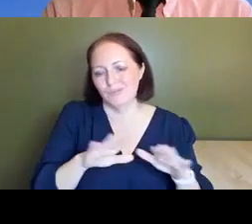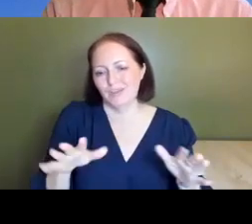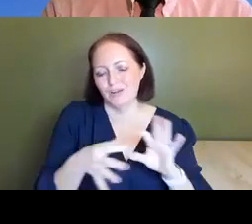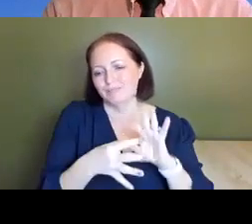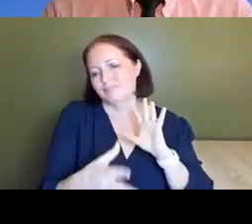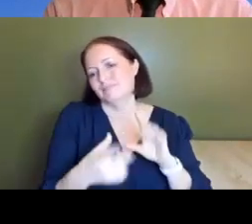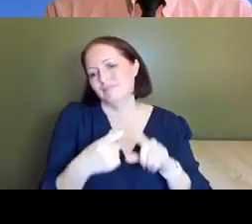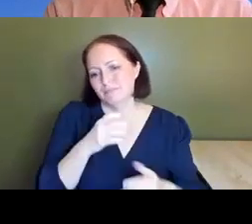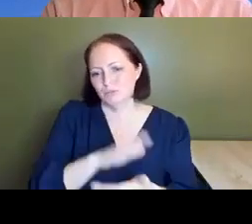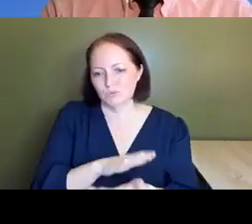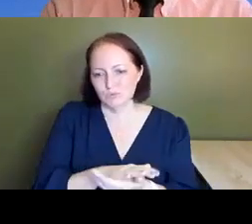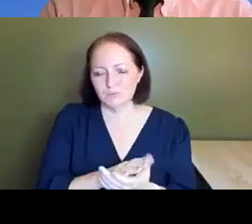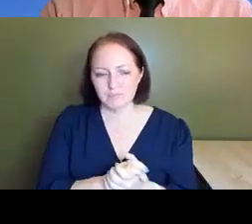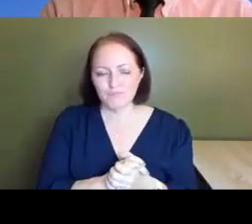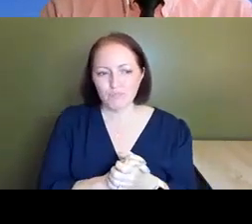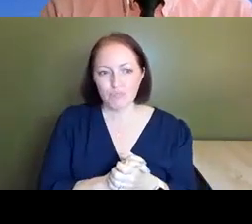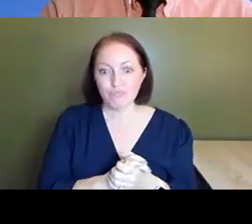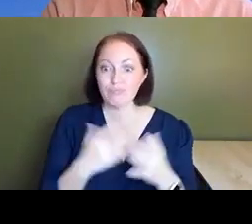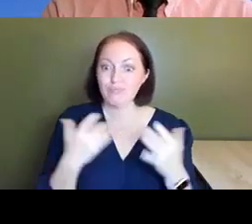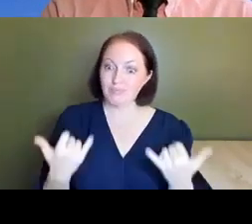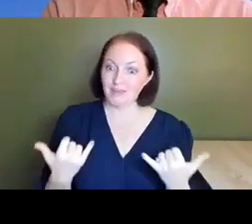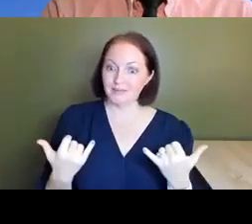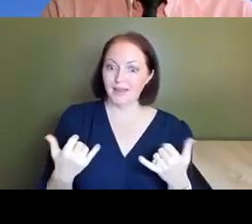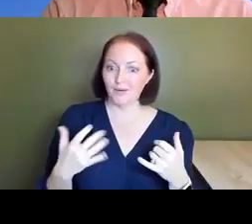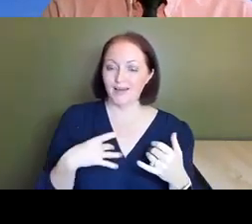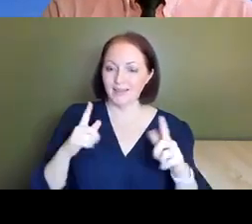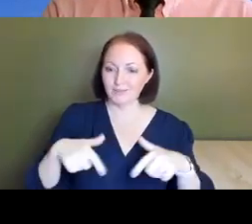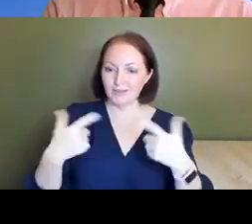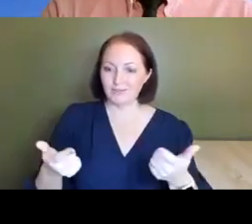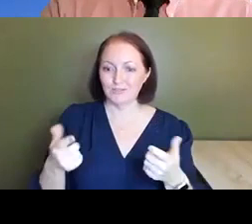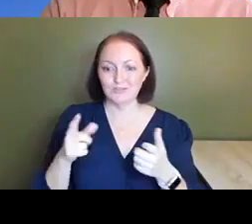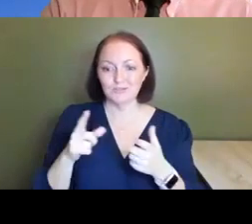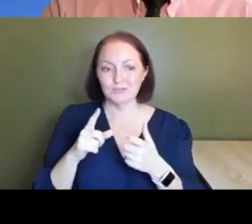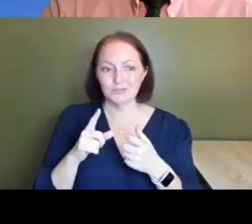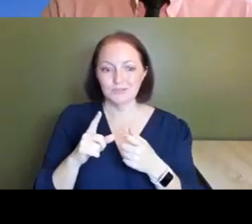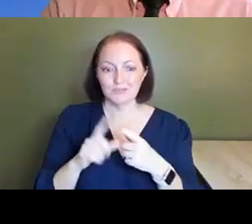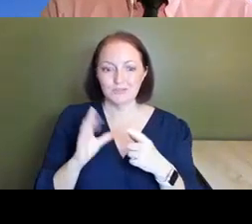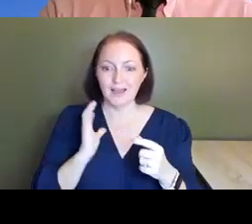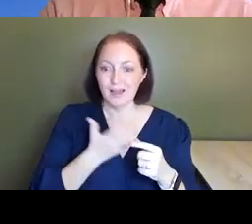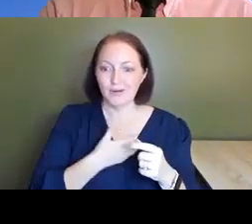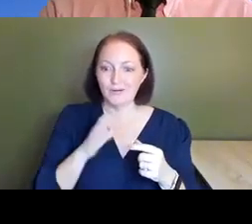from school. And now I’d like to hand it over to some of our colleagues and friends